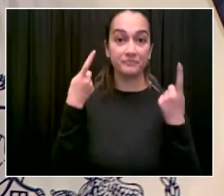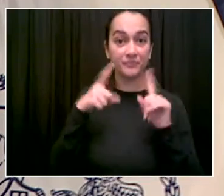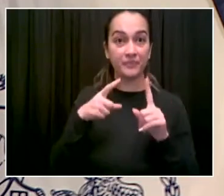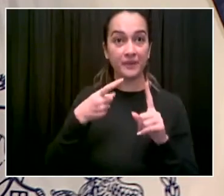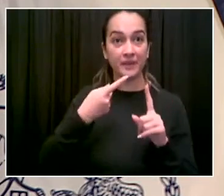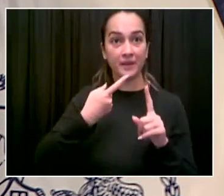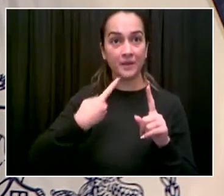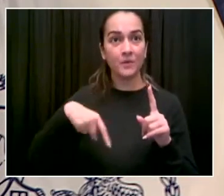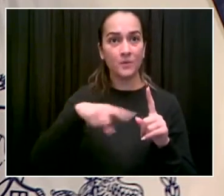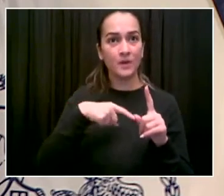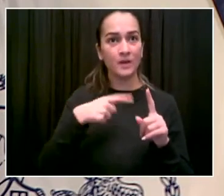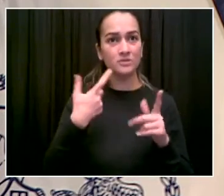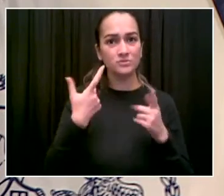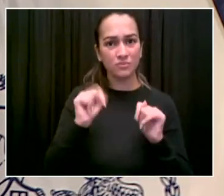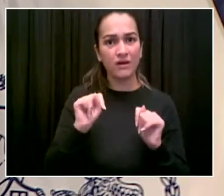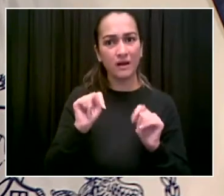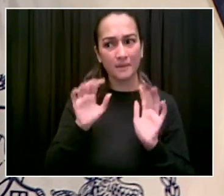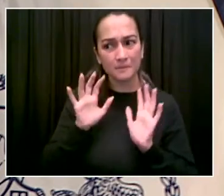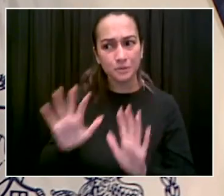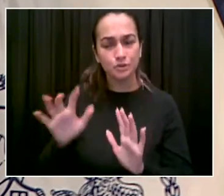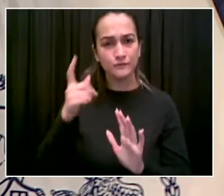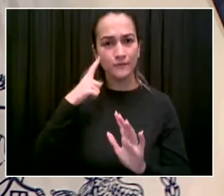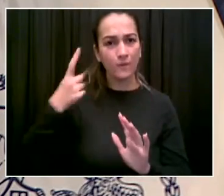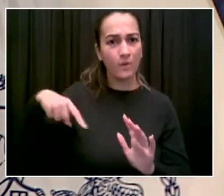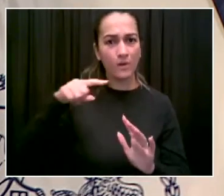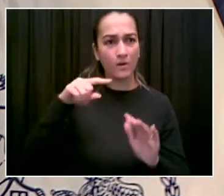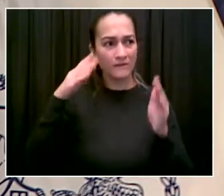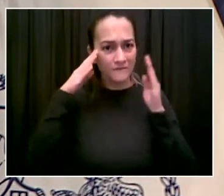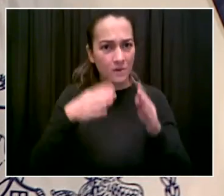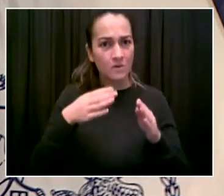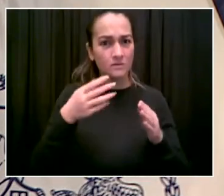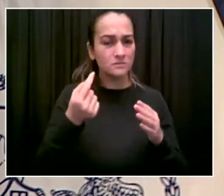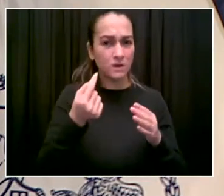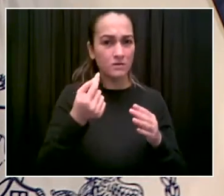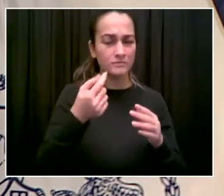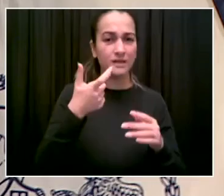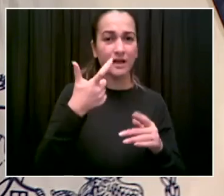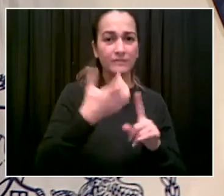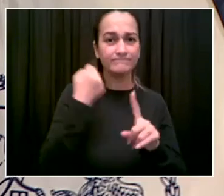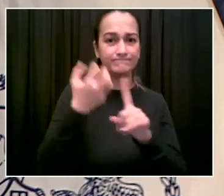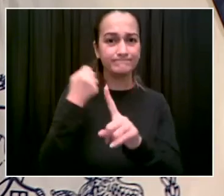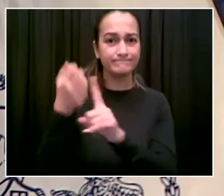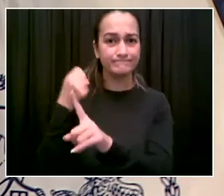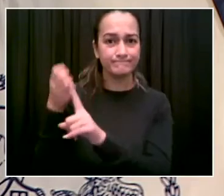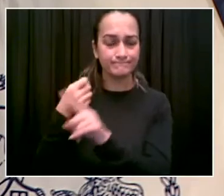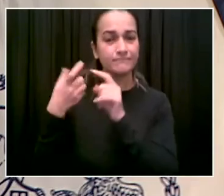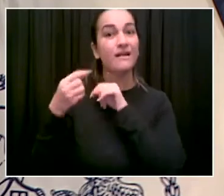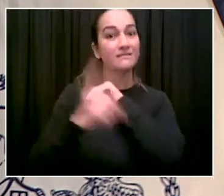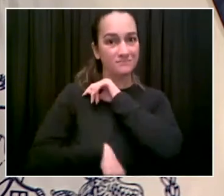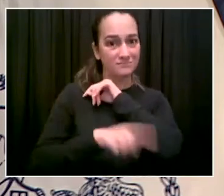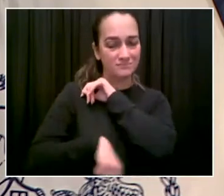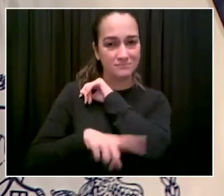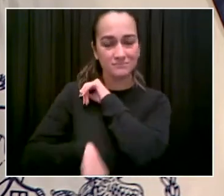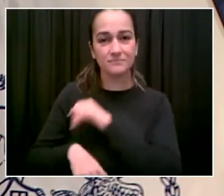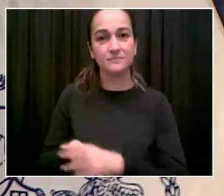UP, STARTING WITH N GUOENFFSES . THERE WAS A WHILE I WAS OENP ABOUT THE